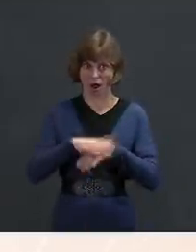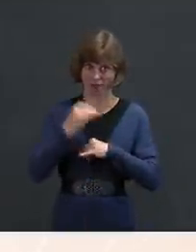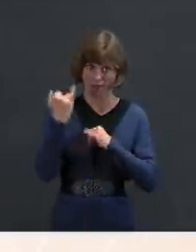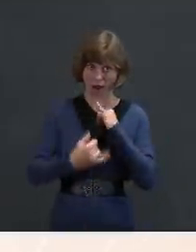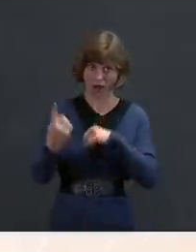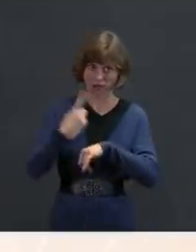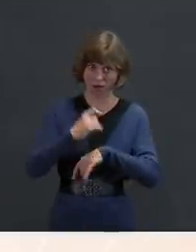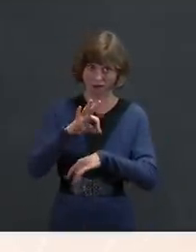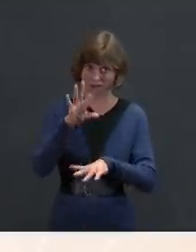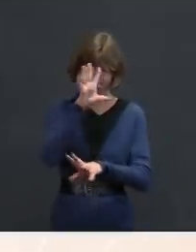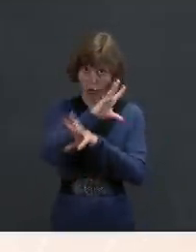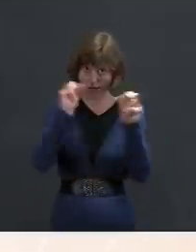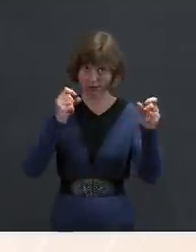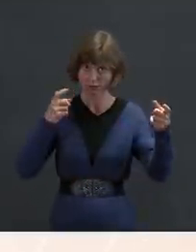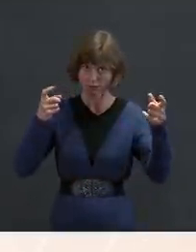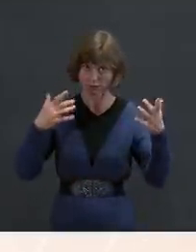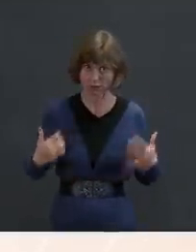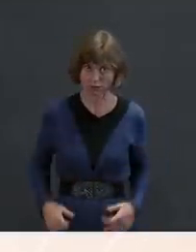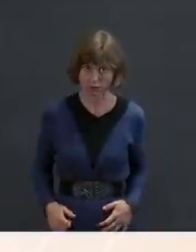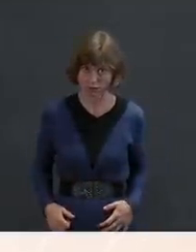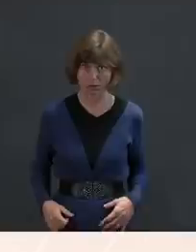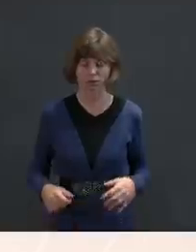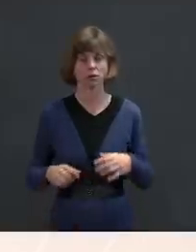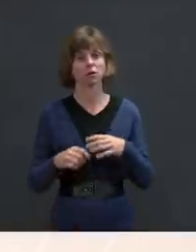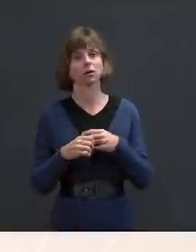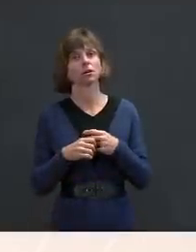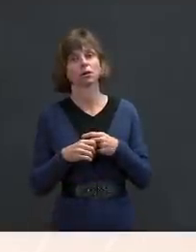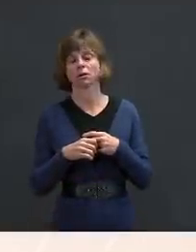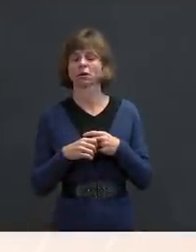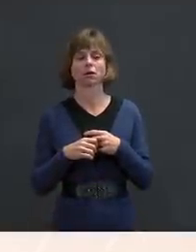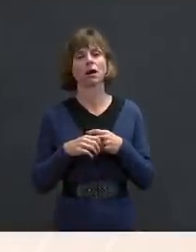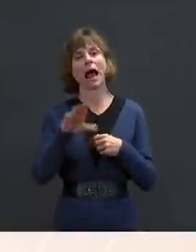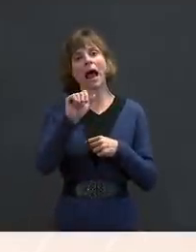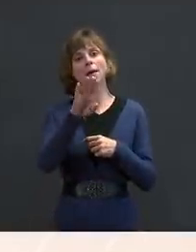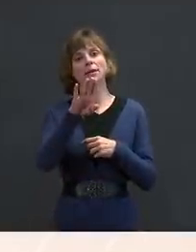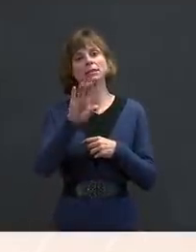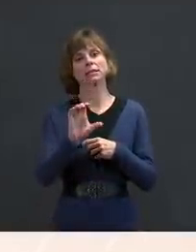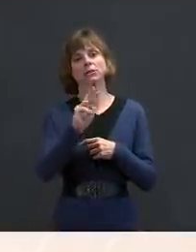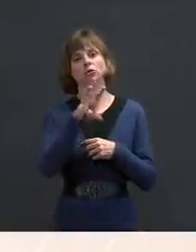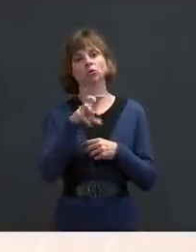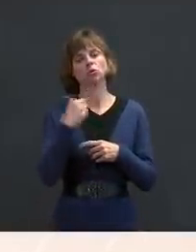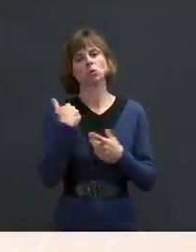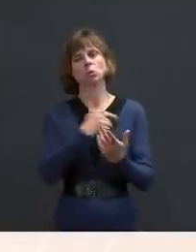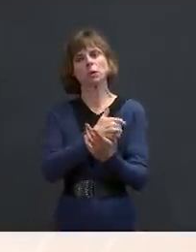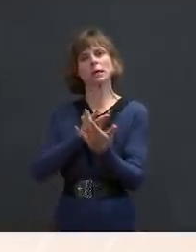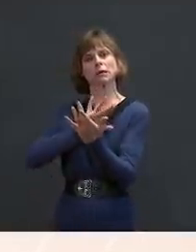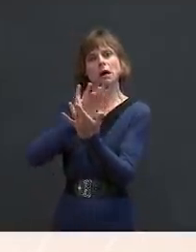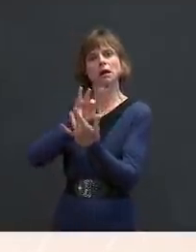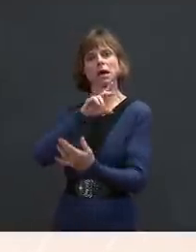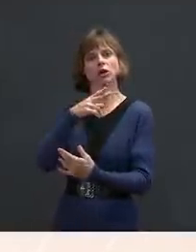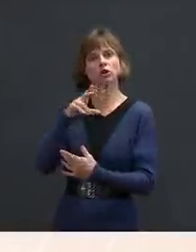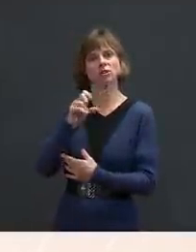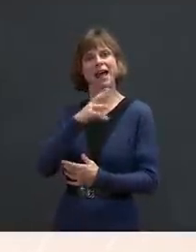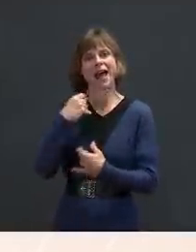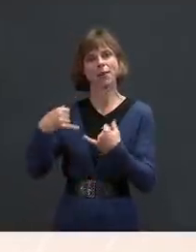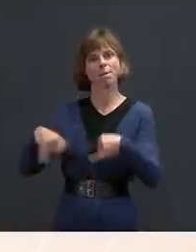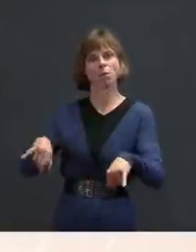Ms. Psaki: Karen? The Press: Thank you, Mr. Secretary. I'm with ABC News, and we've reached out to HHS and Border Patrol -- after the suggestion from Jen last week --